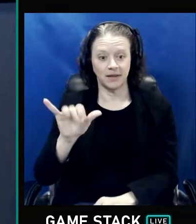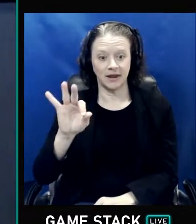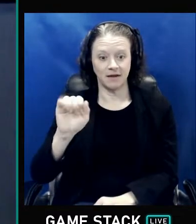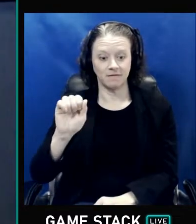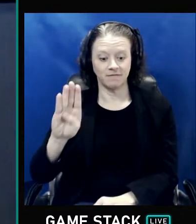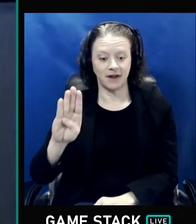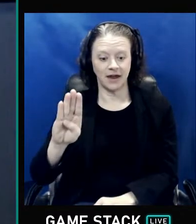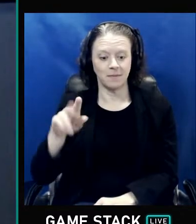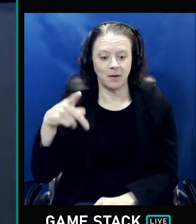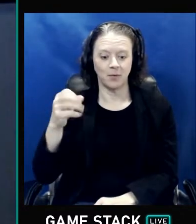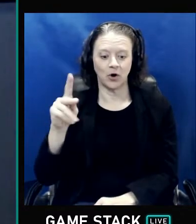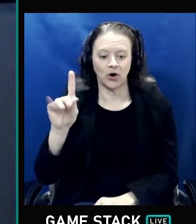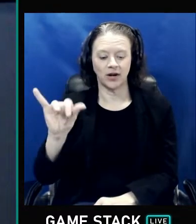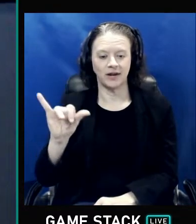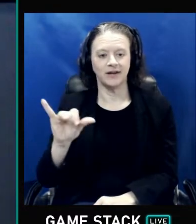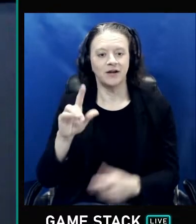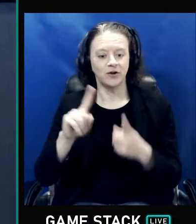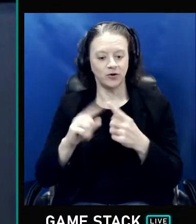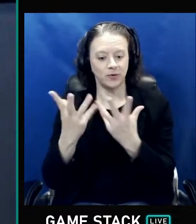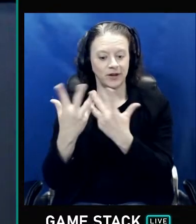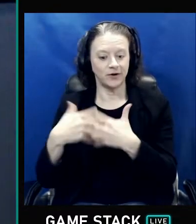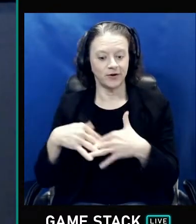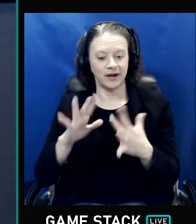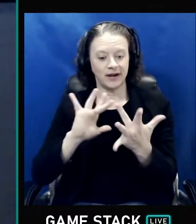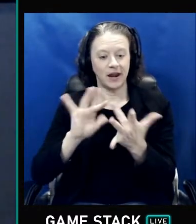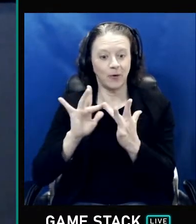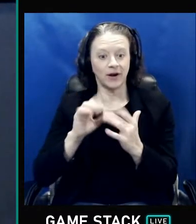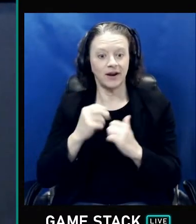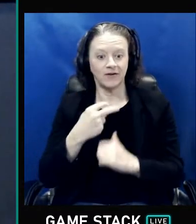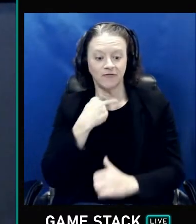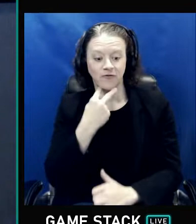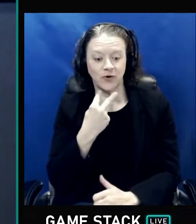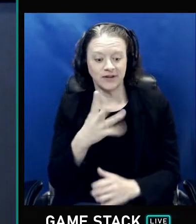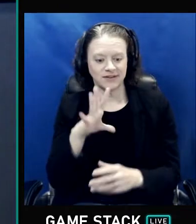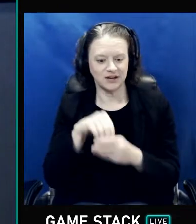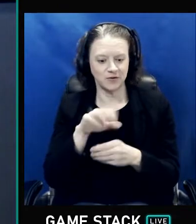My name is Jason Kepner. I am the Program Manager on the Xbox Platform Networking Team.